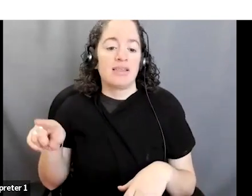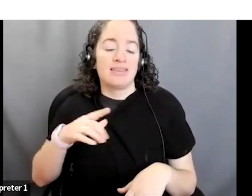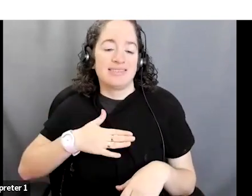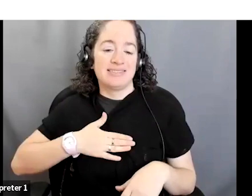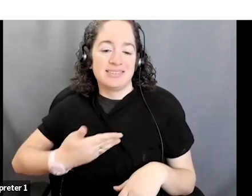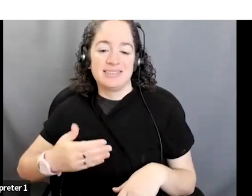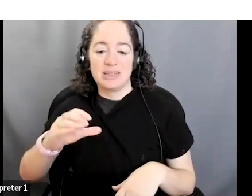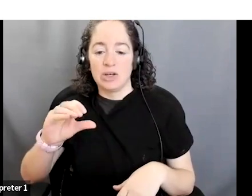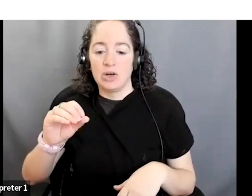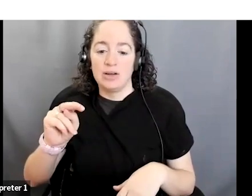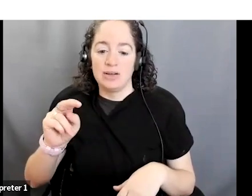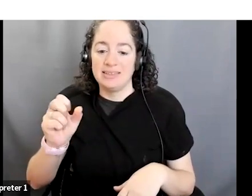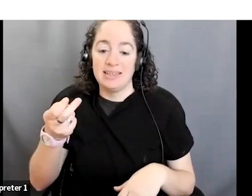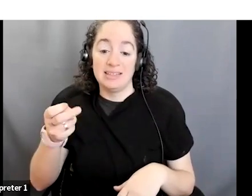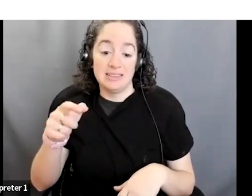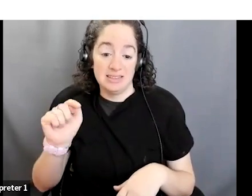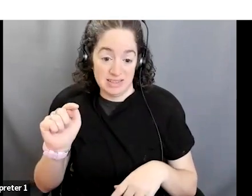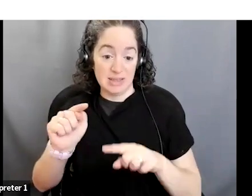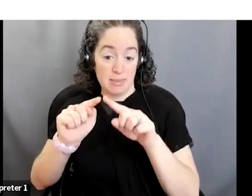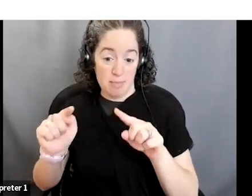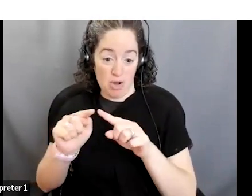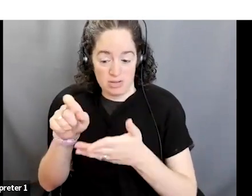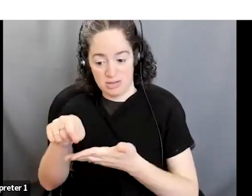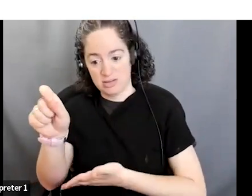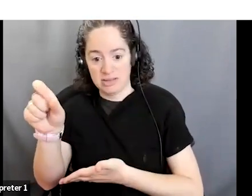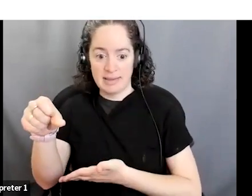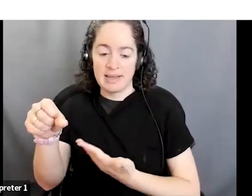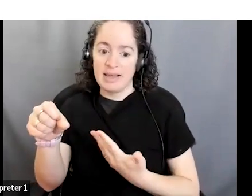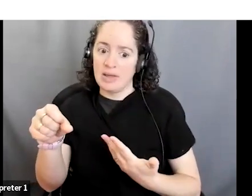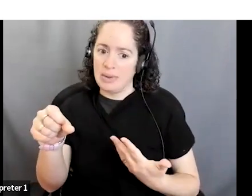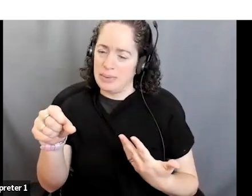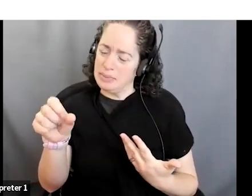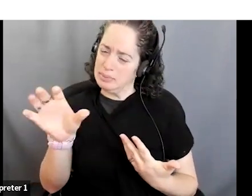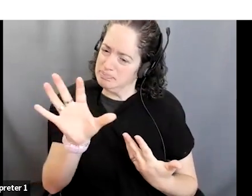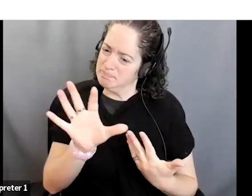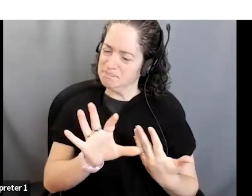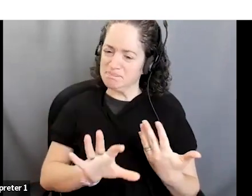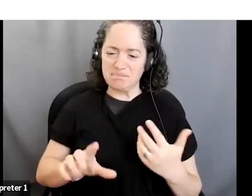This one ended up being a real smattering of different things.